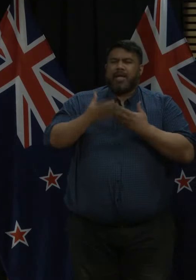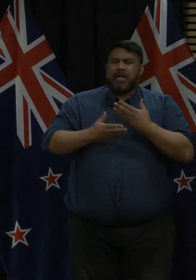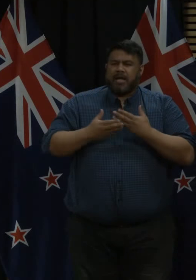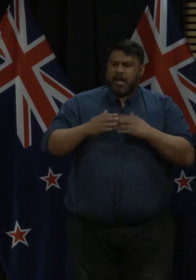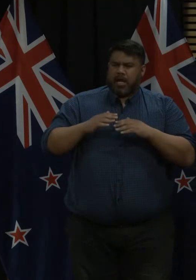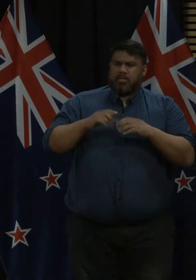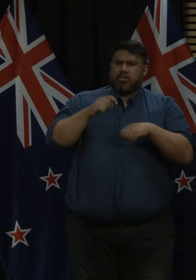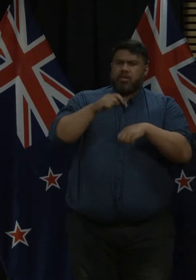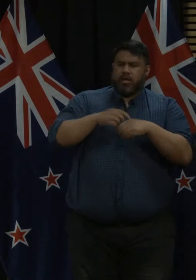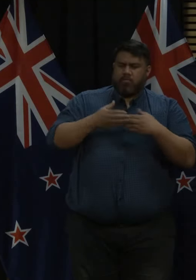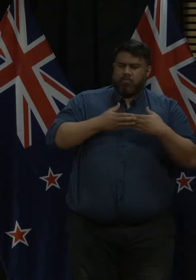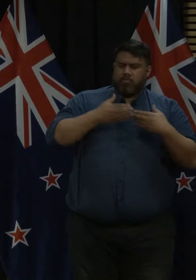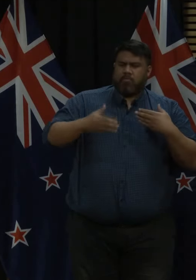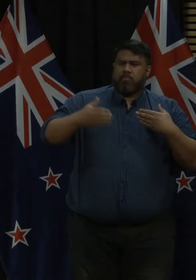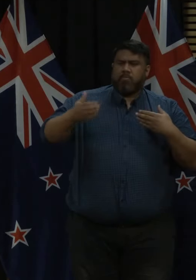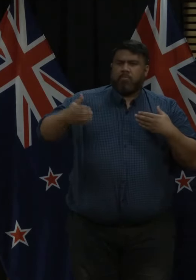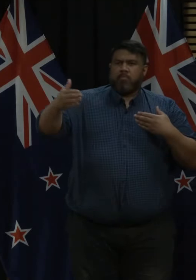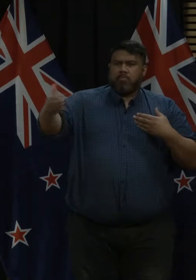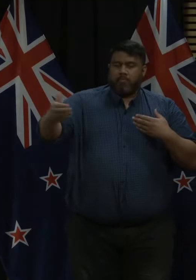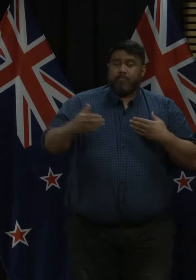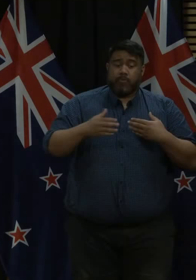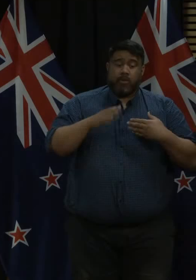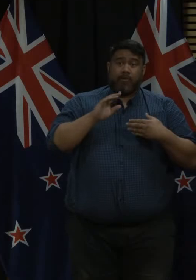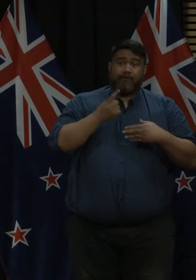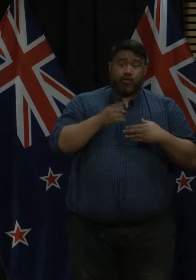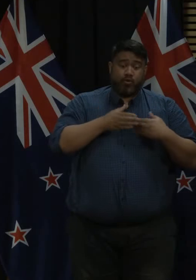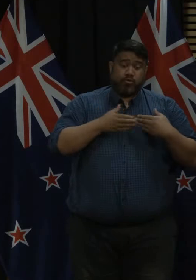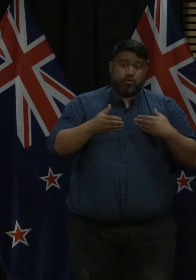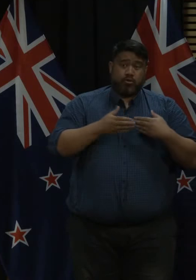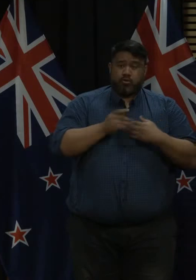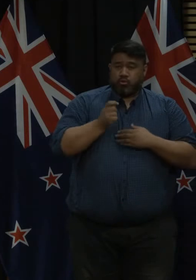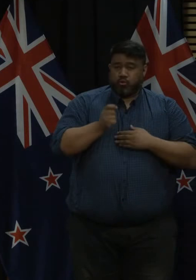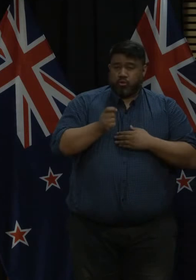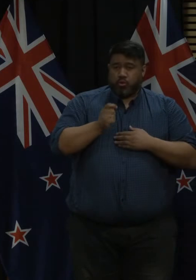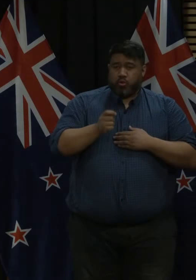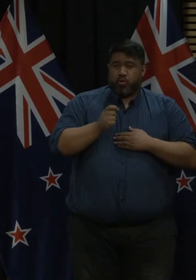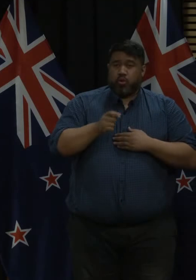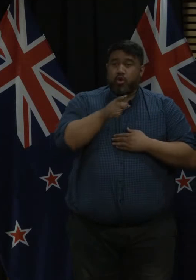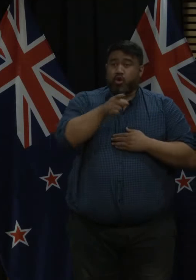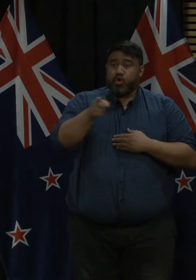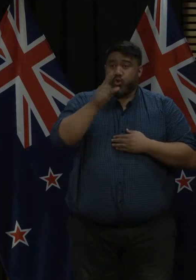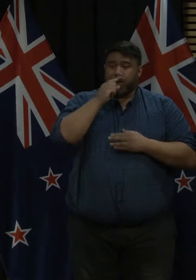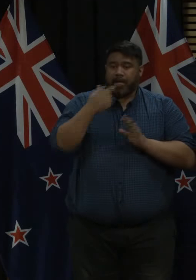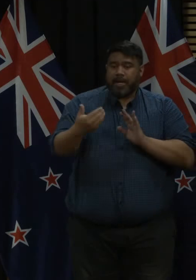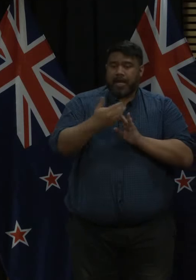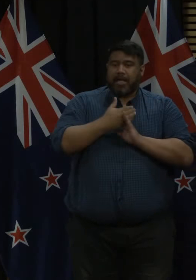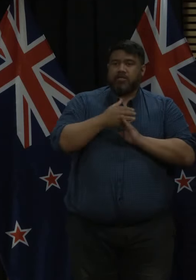great. Just to let you know the phases